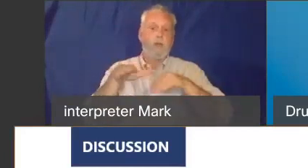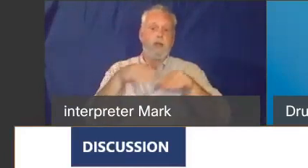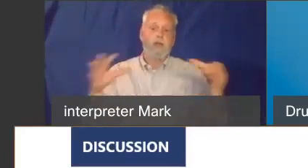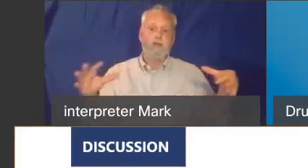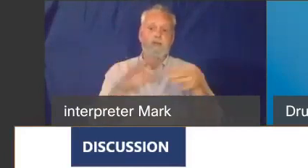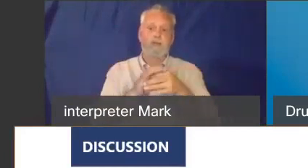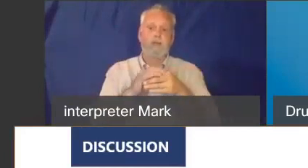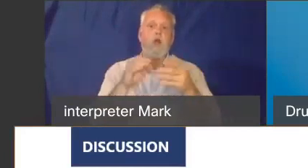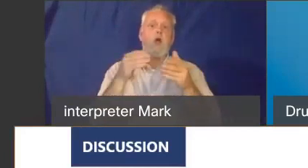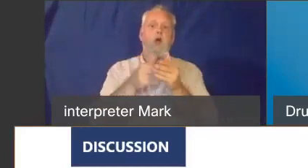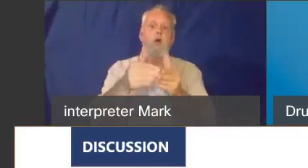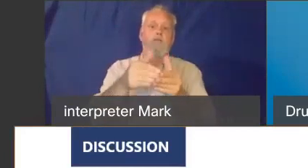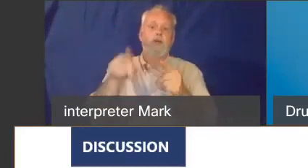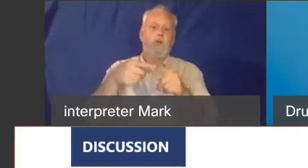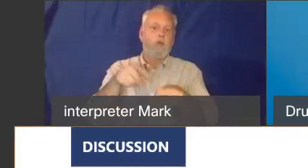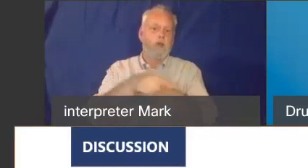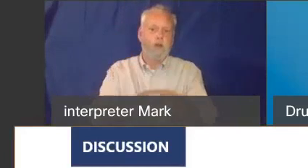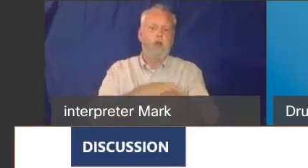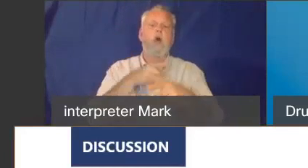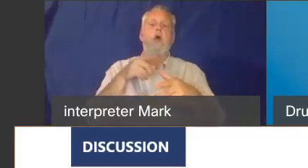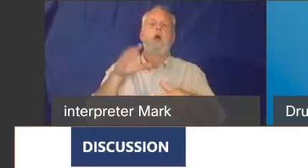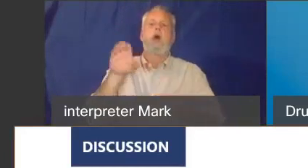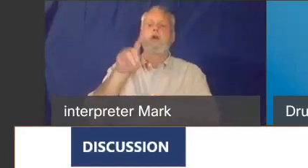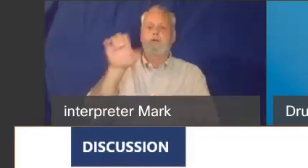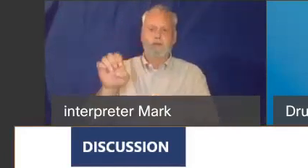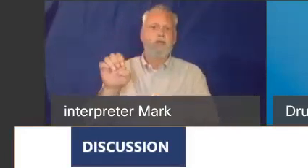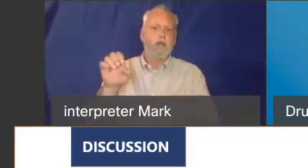Um, when there's a long cycle, uh, there's very little.